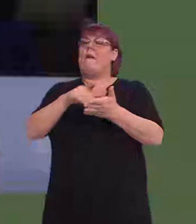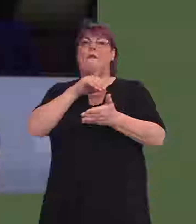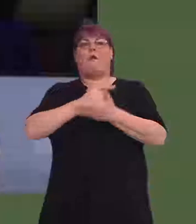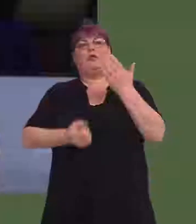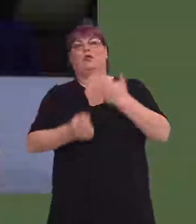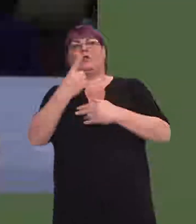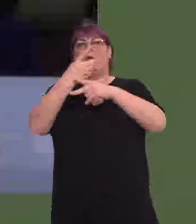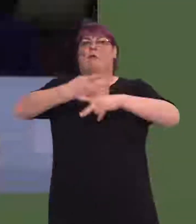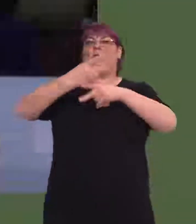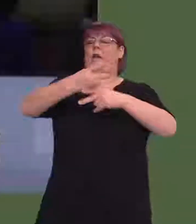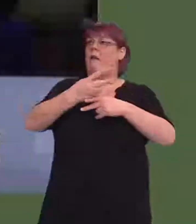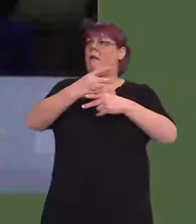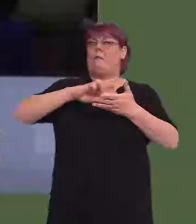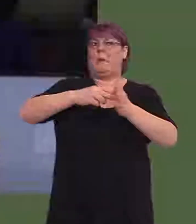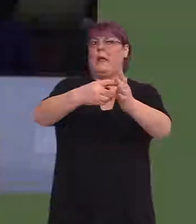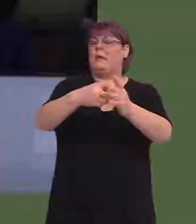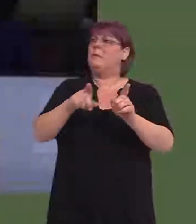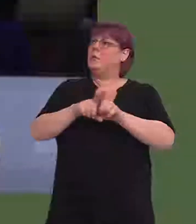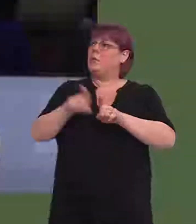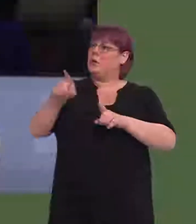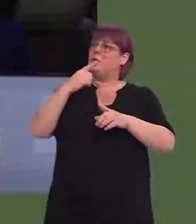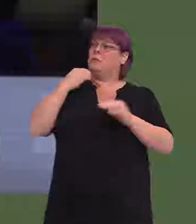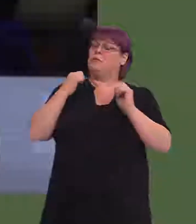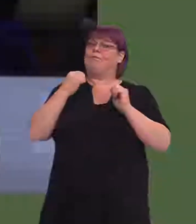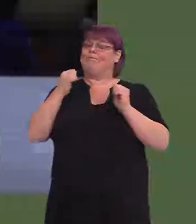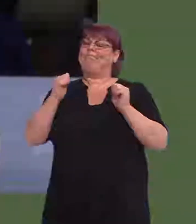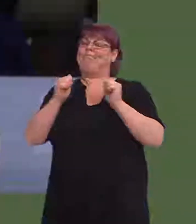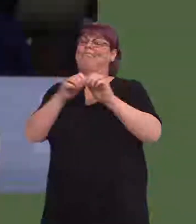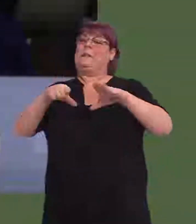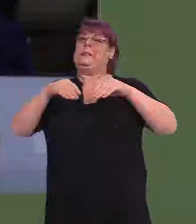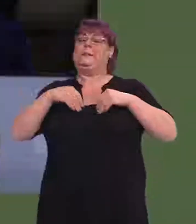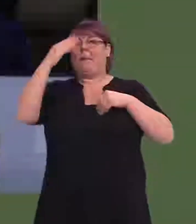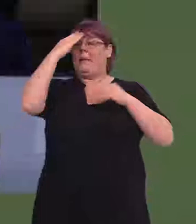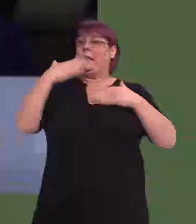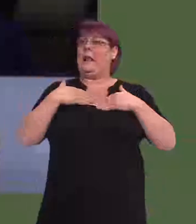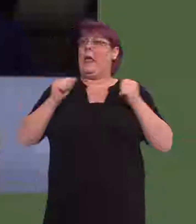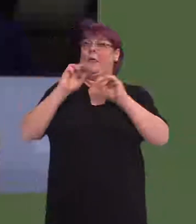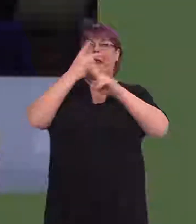But he also admitted that mental health care in this board needed urgent attention.